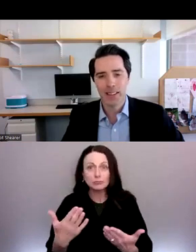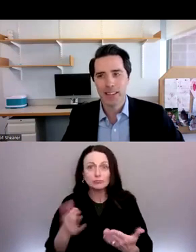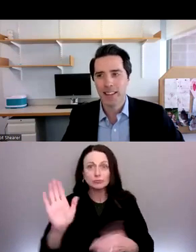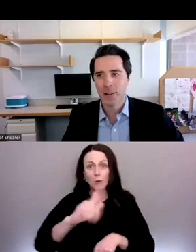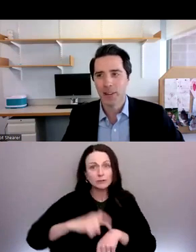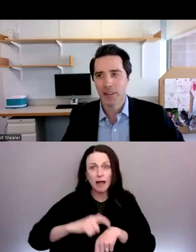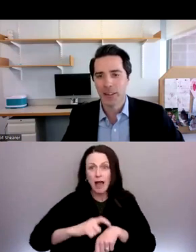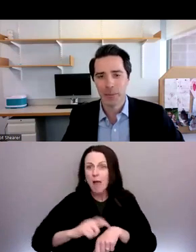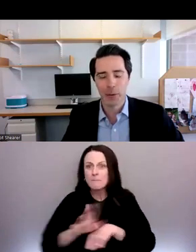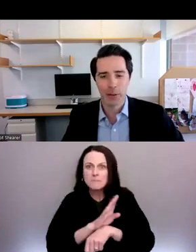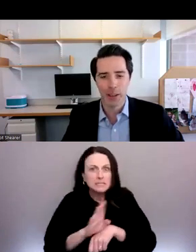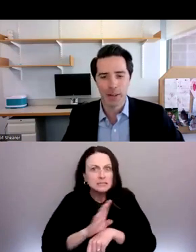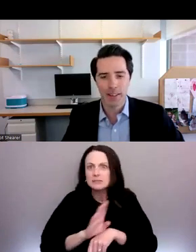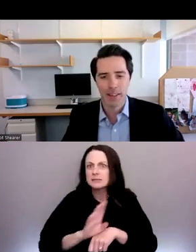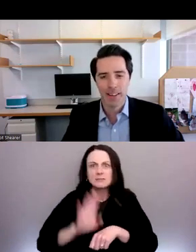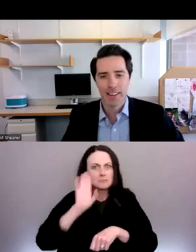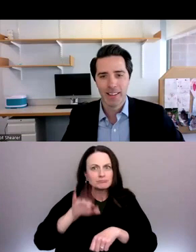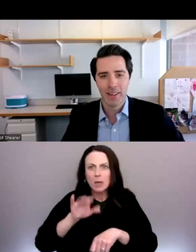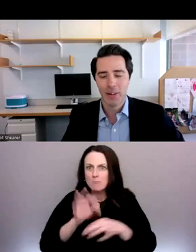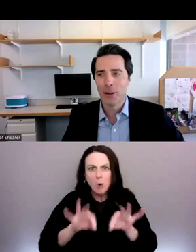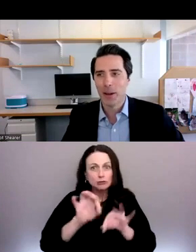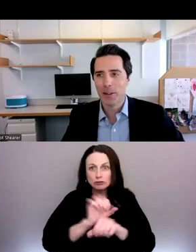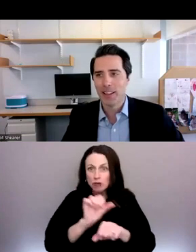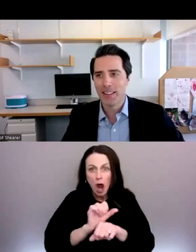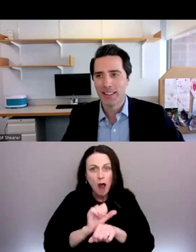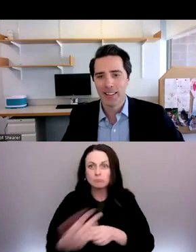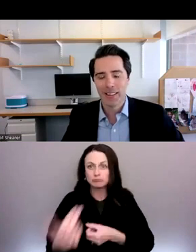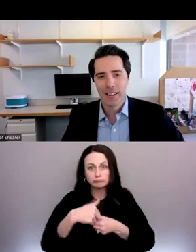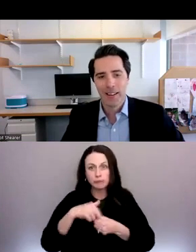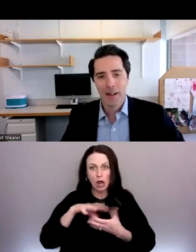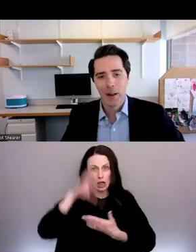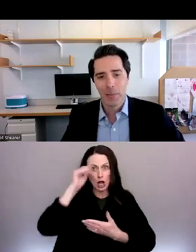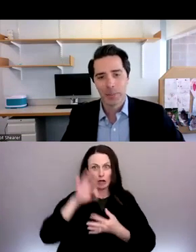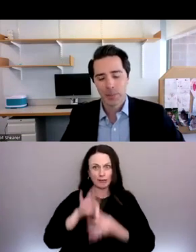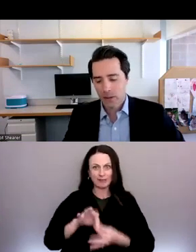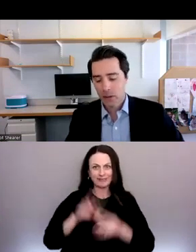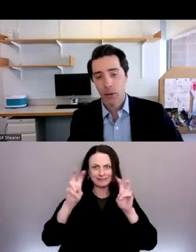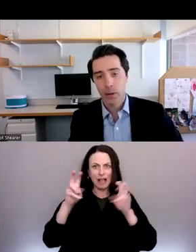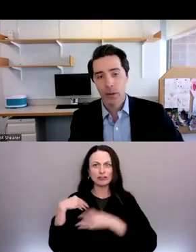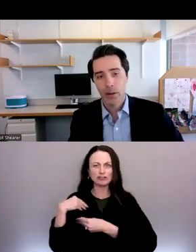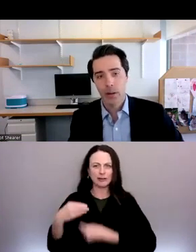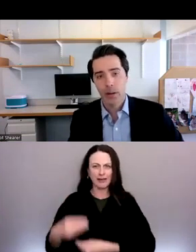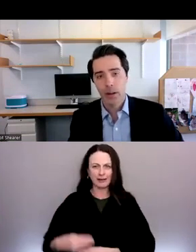busy schedule and your very important jobs to to learn about genetics